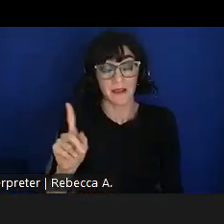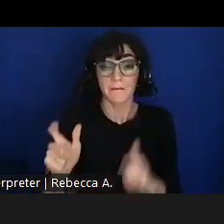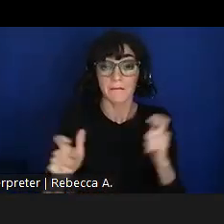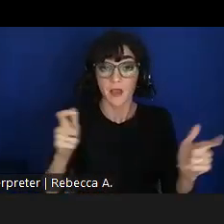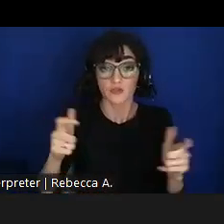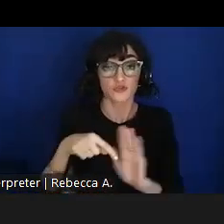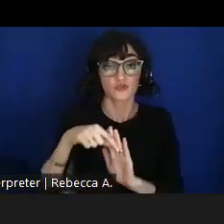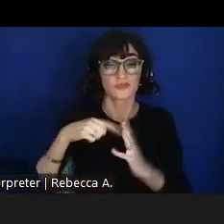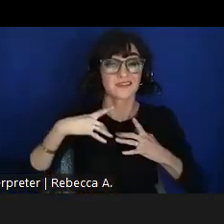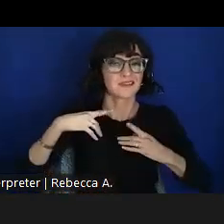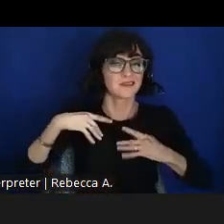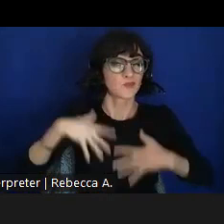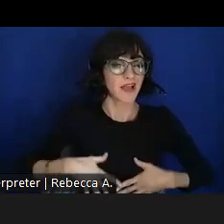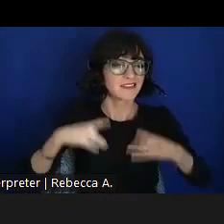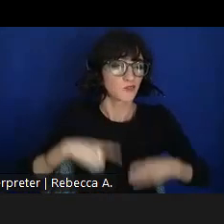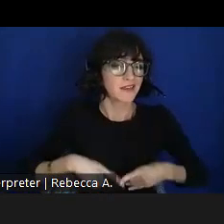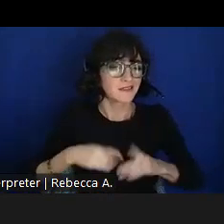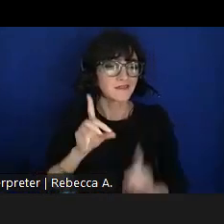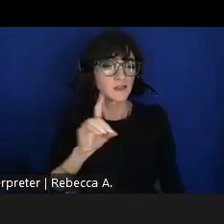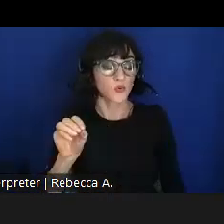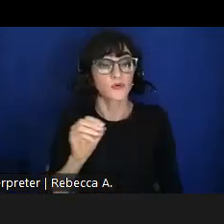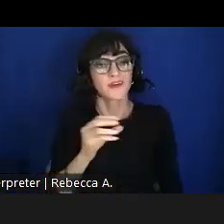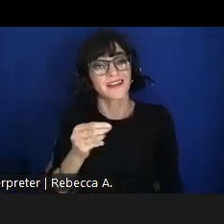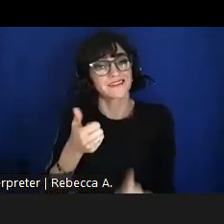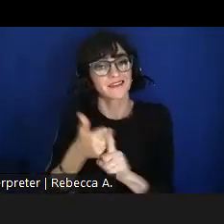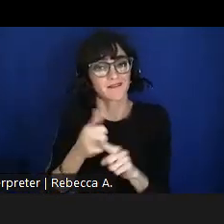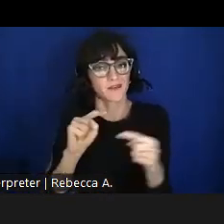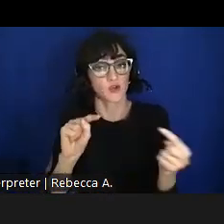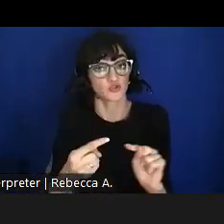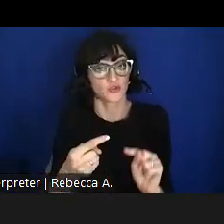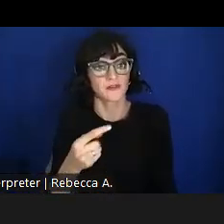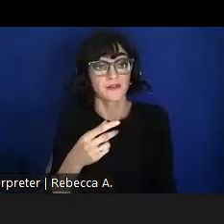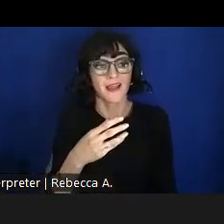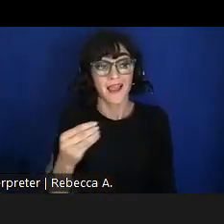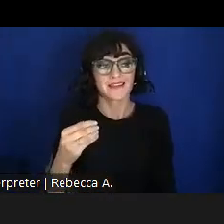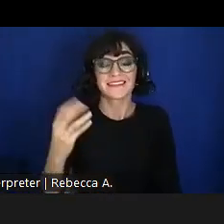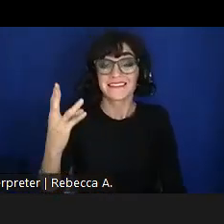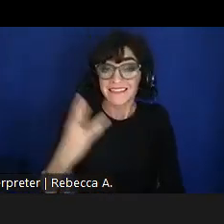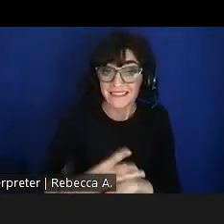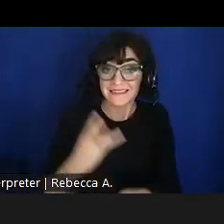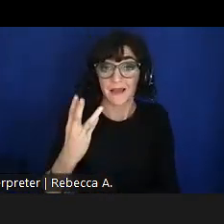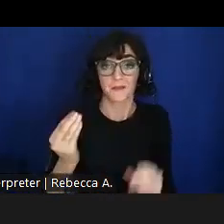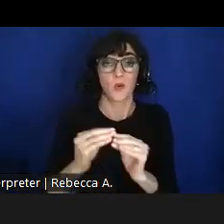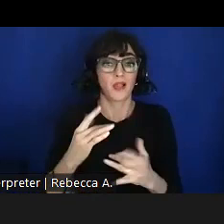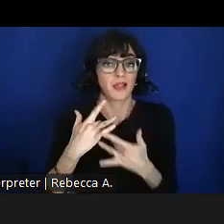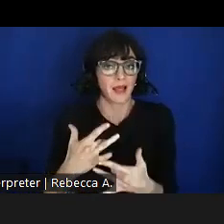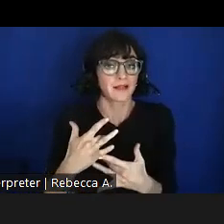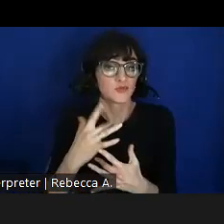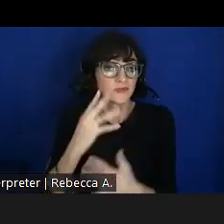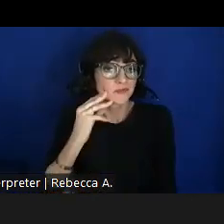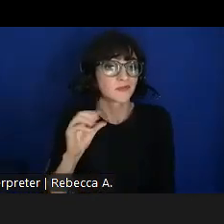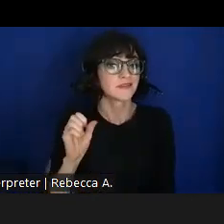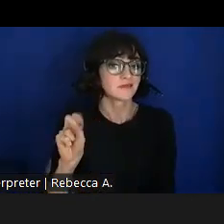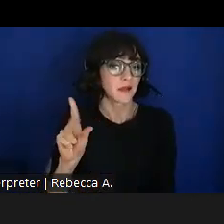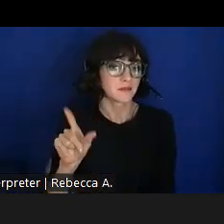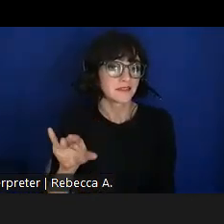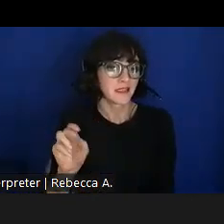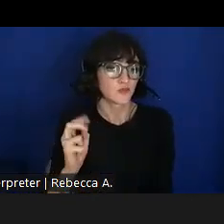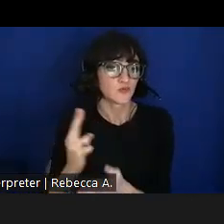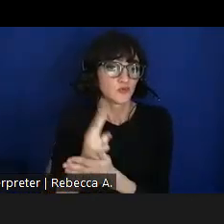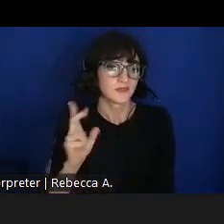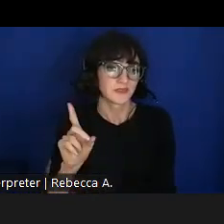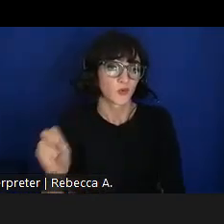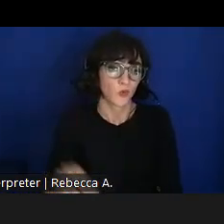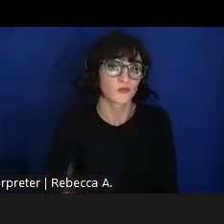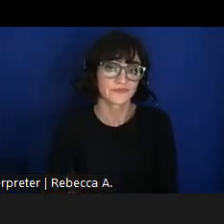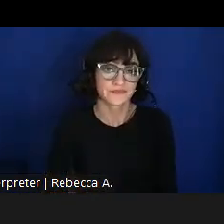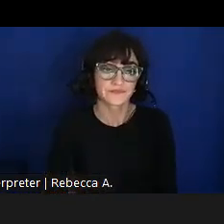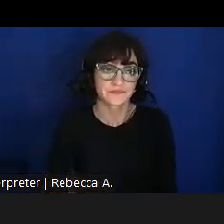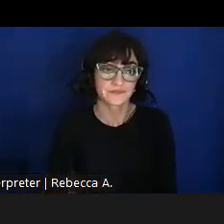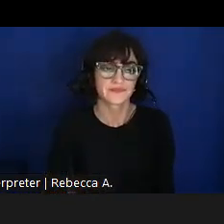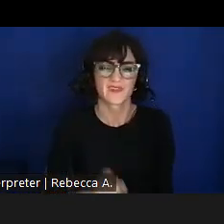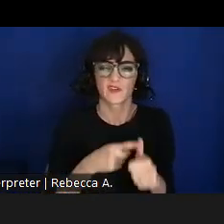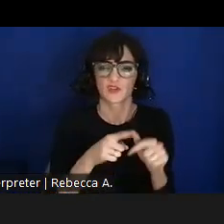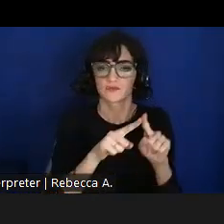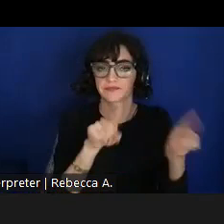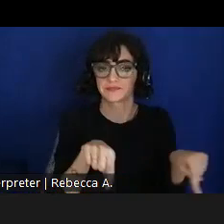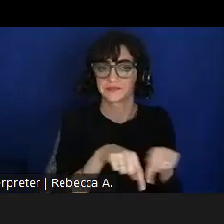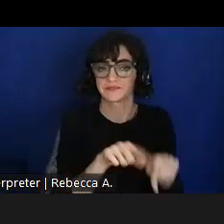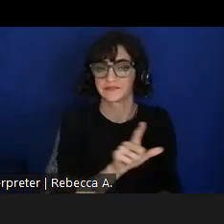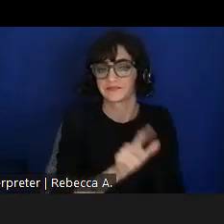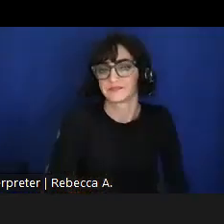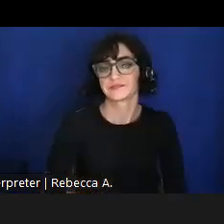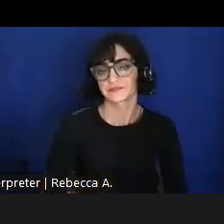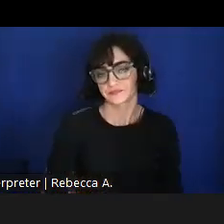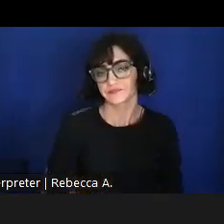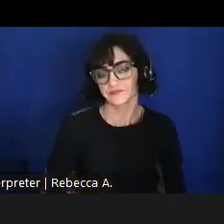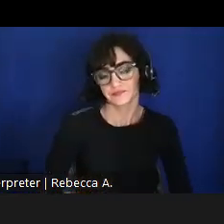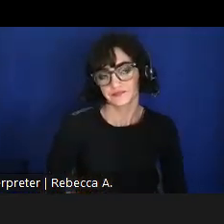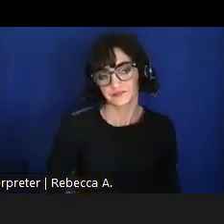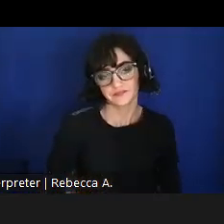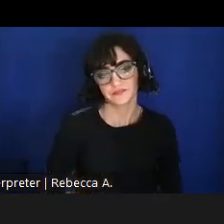and six times as likely to experience a substance use disorder